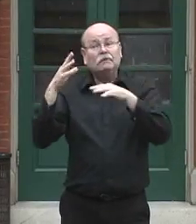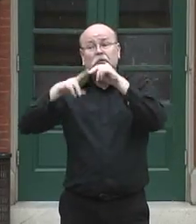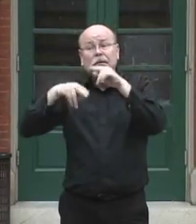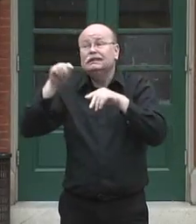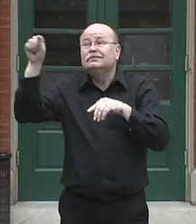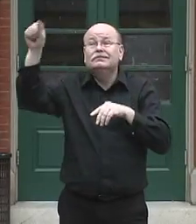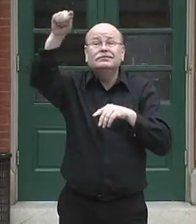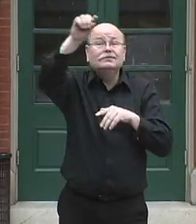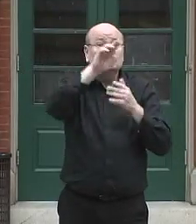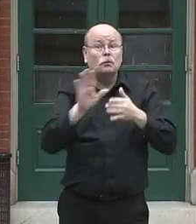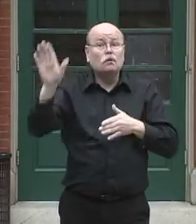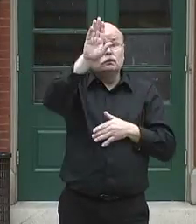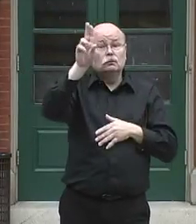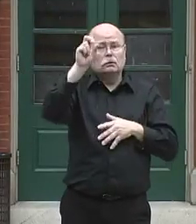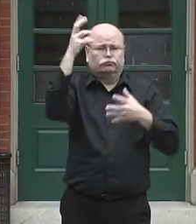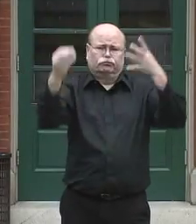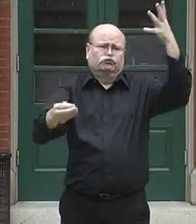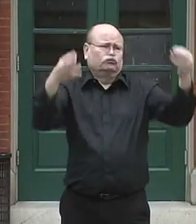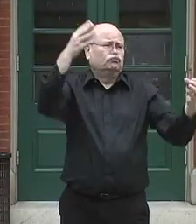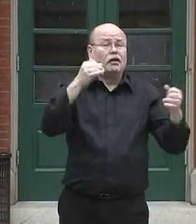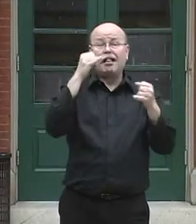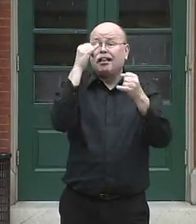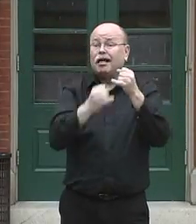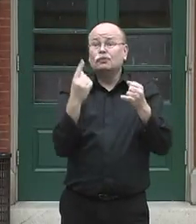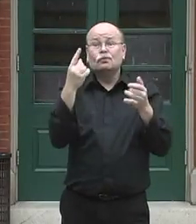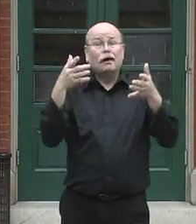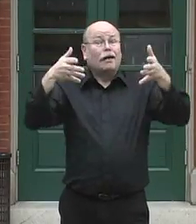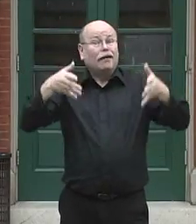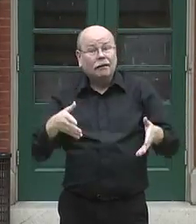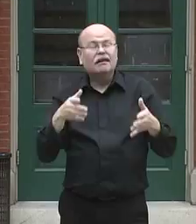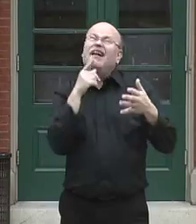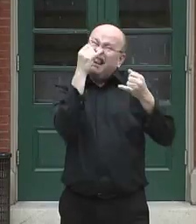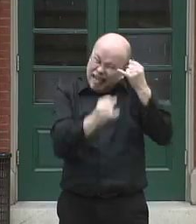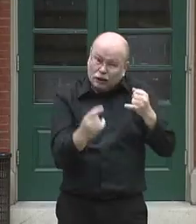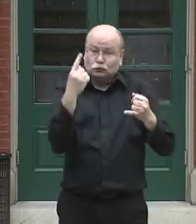Dawes House happens to be the oldest one still standing.